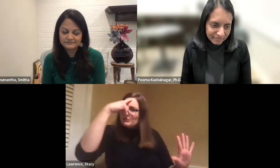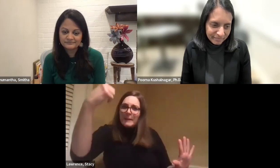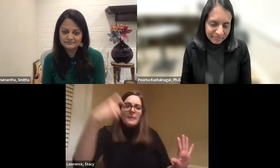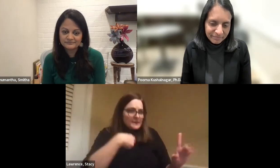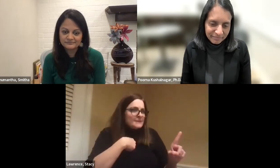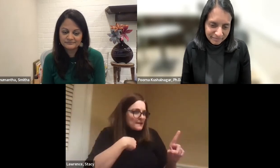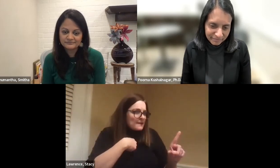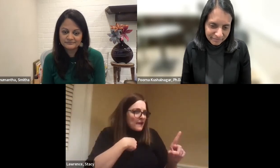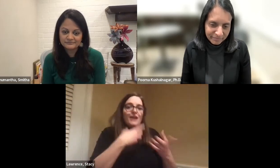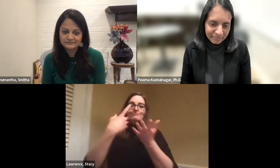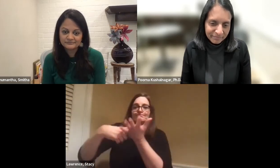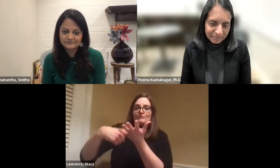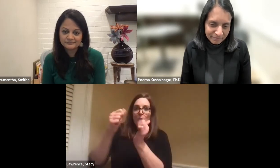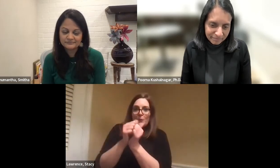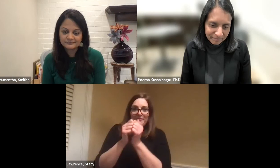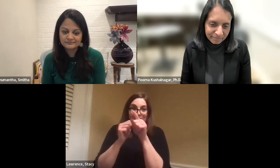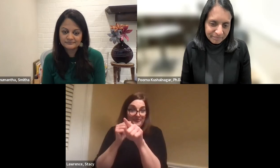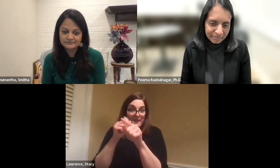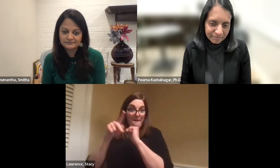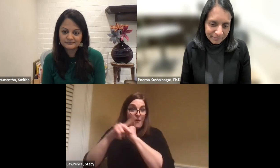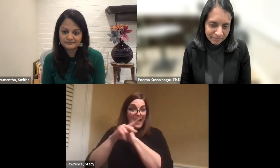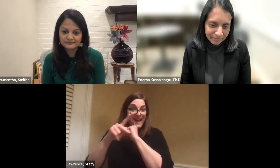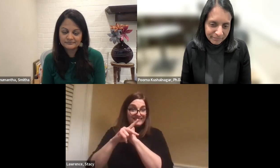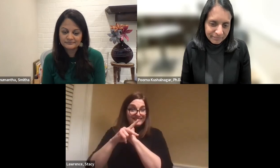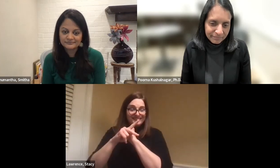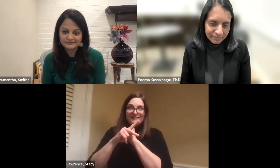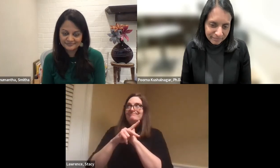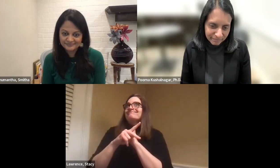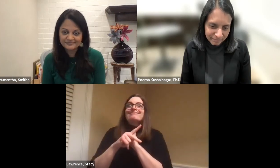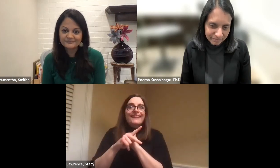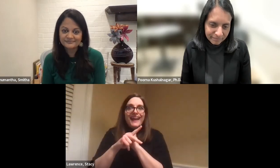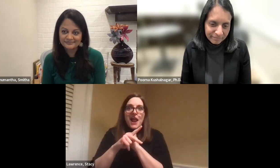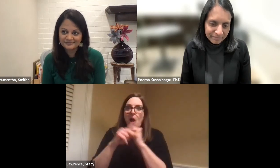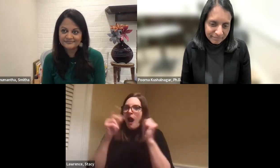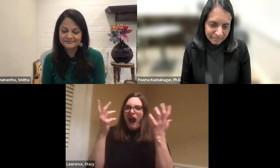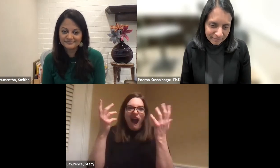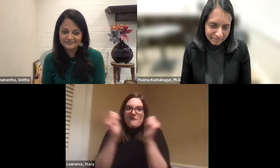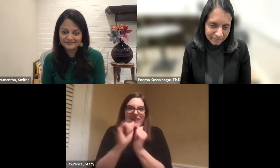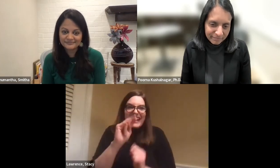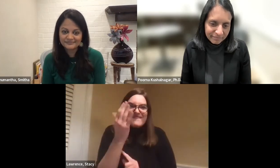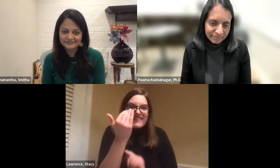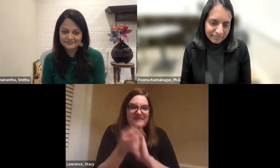Because they need it," and so we had been talking with Dr. Kushalnagar,